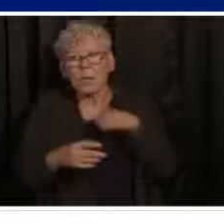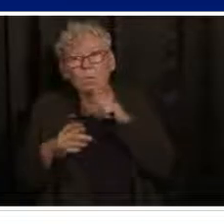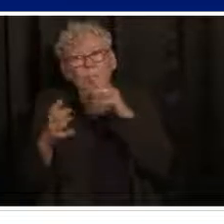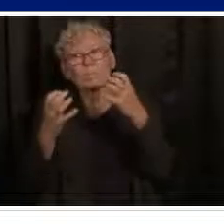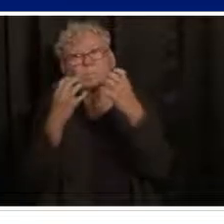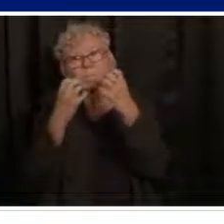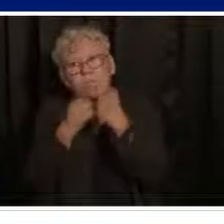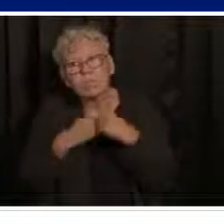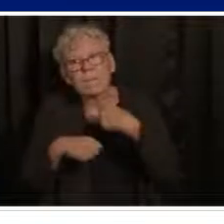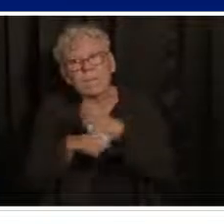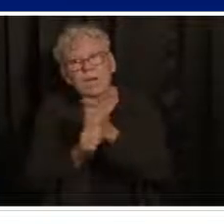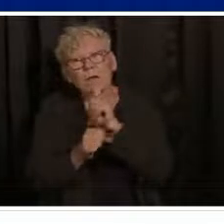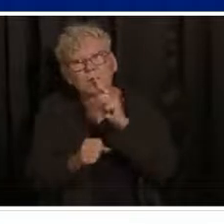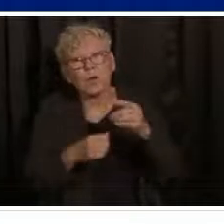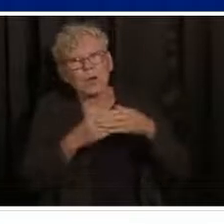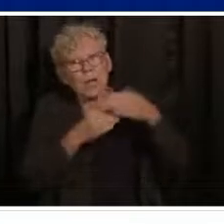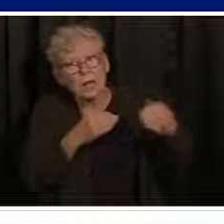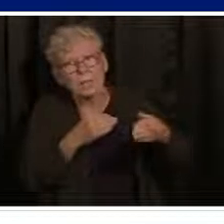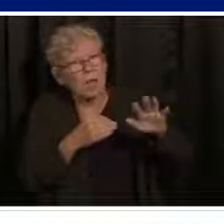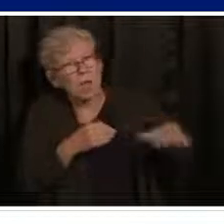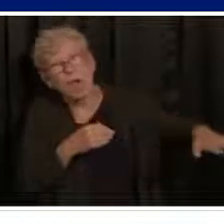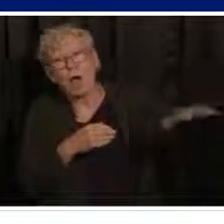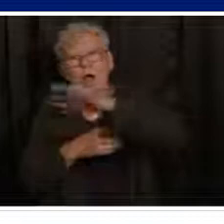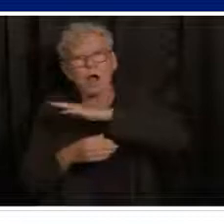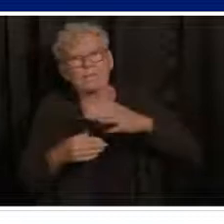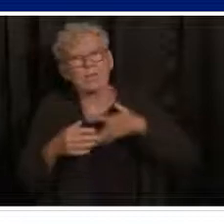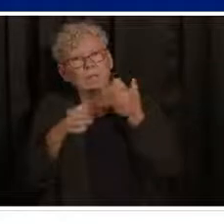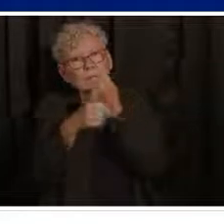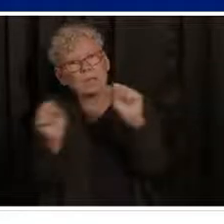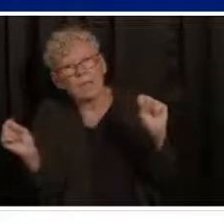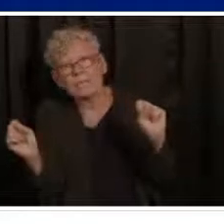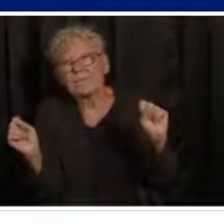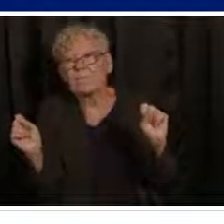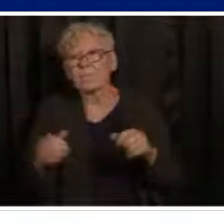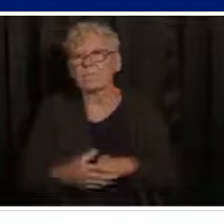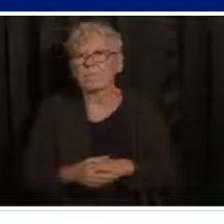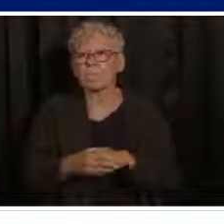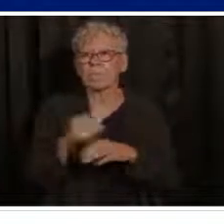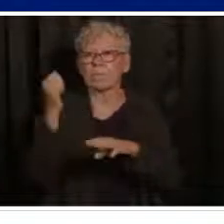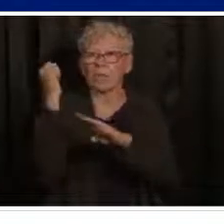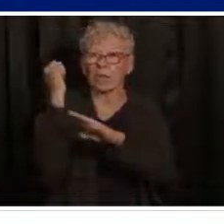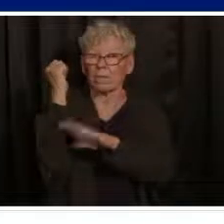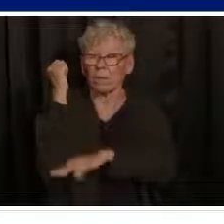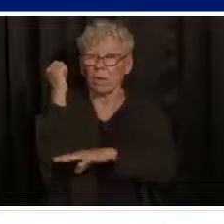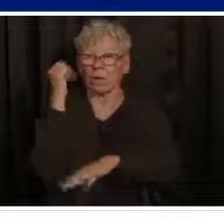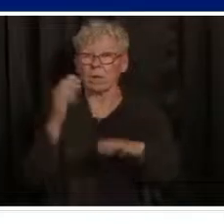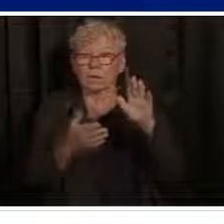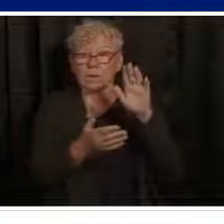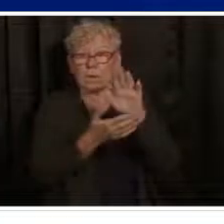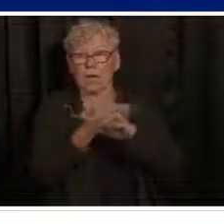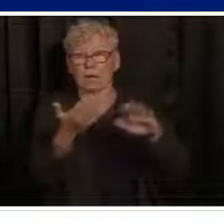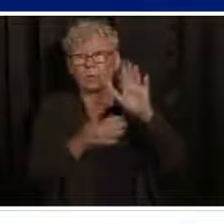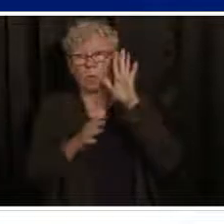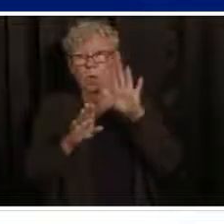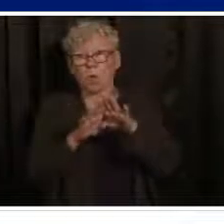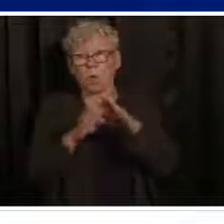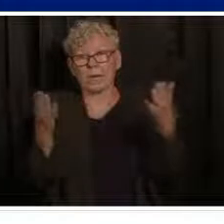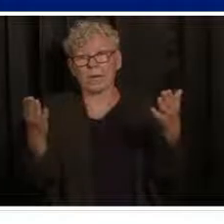safe as colleges and universities reopen Nationwide campuses serve as a natural access point for vaccinations.